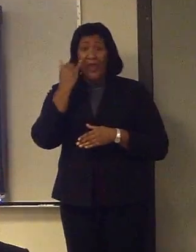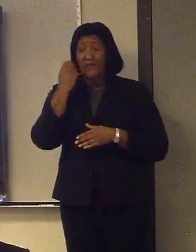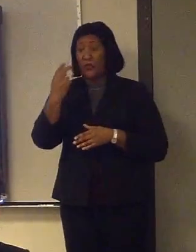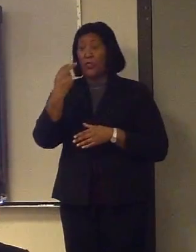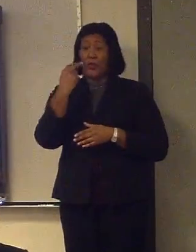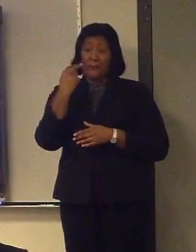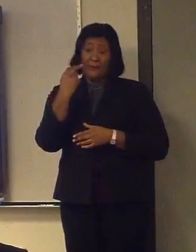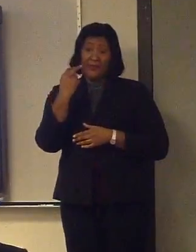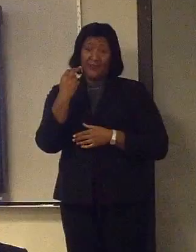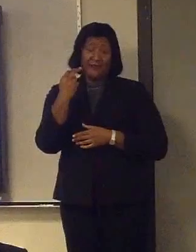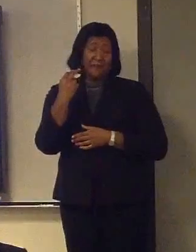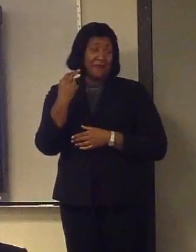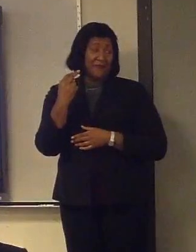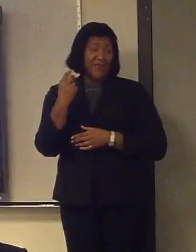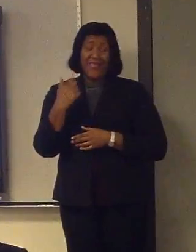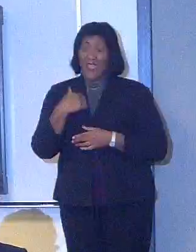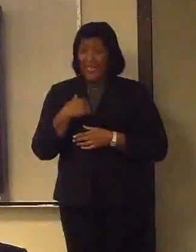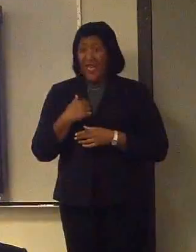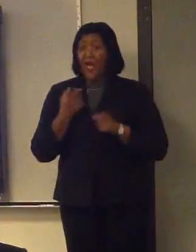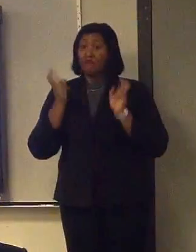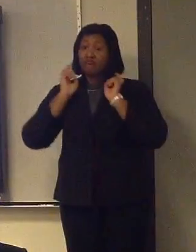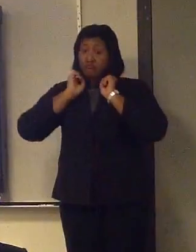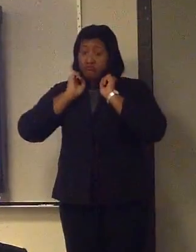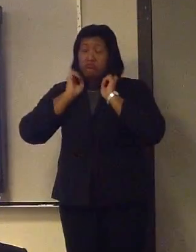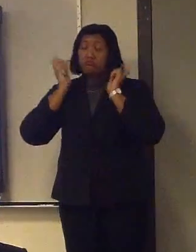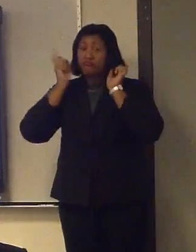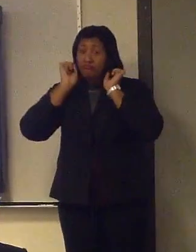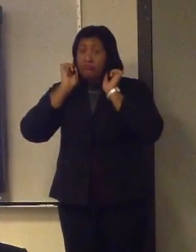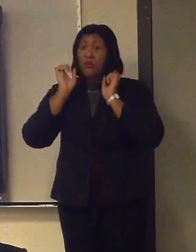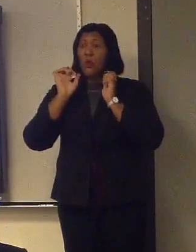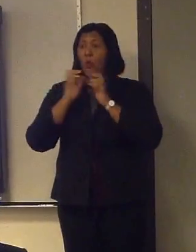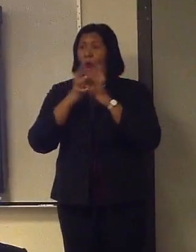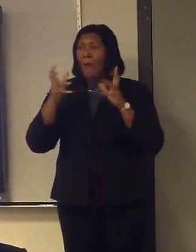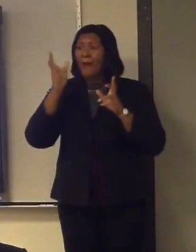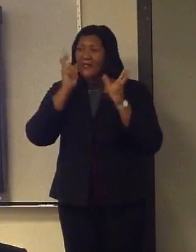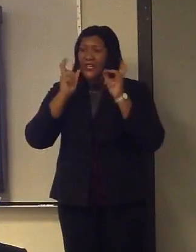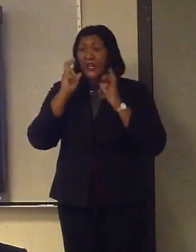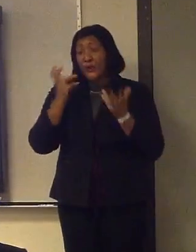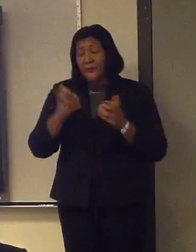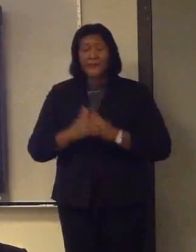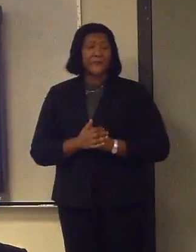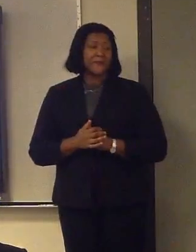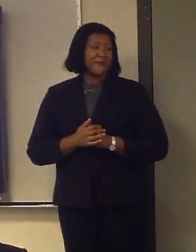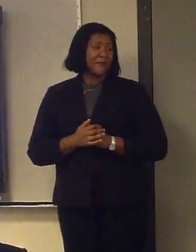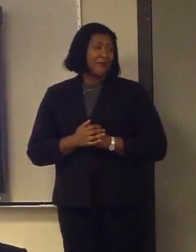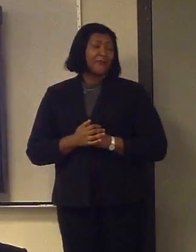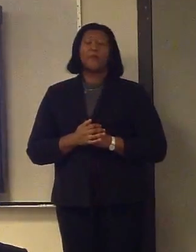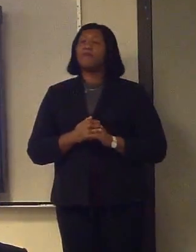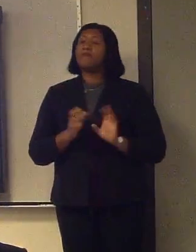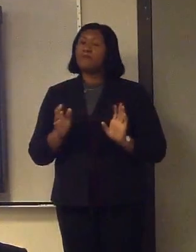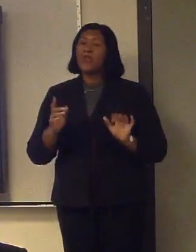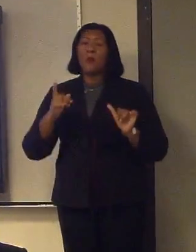at me that I have this, or how much I'm hearing either. So lesson number one is that hearing